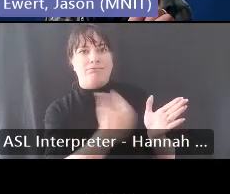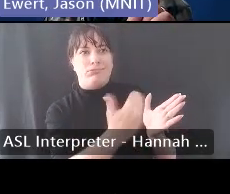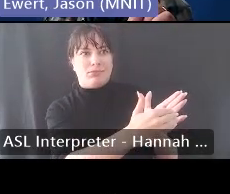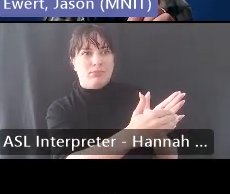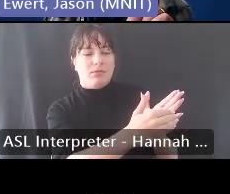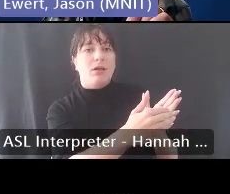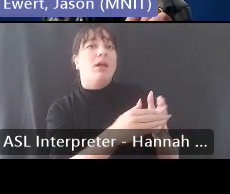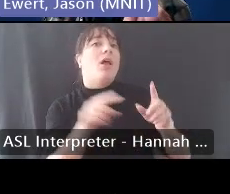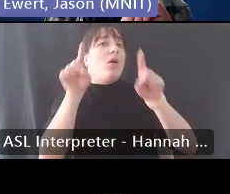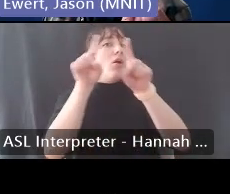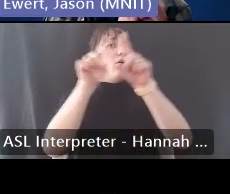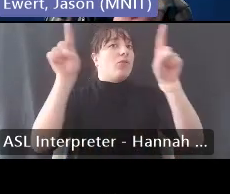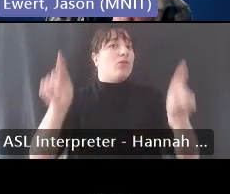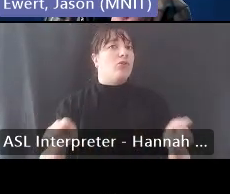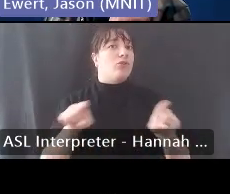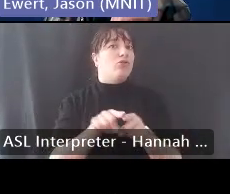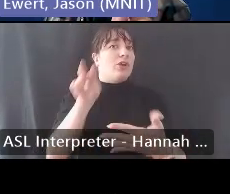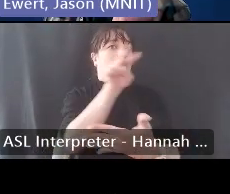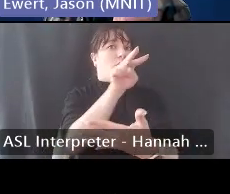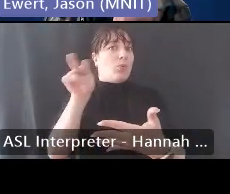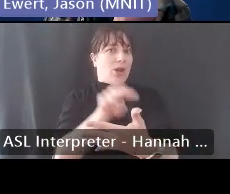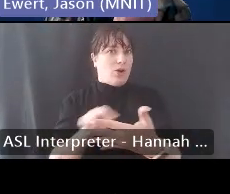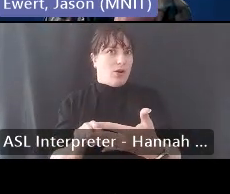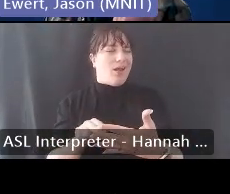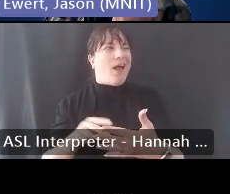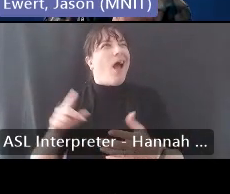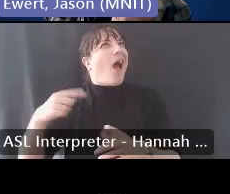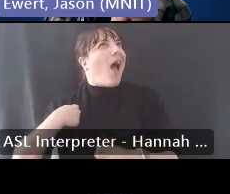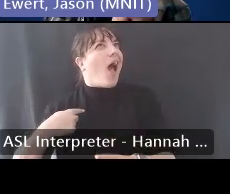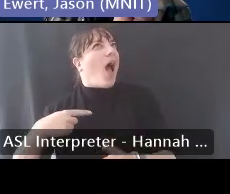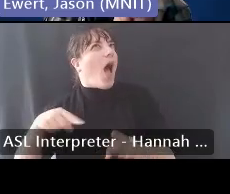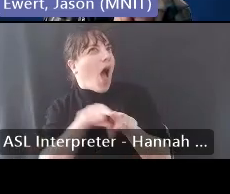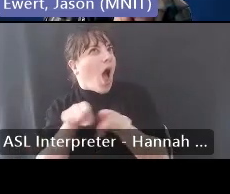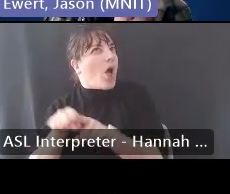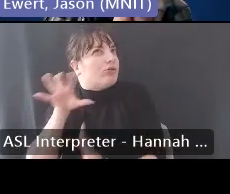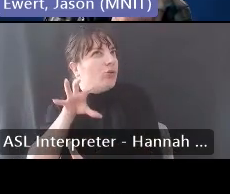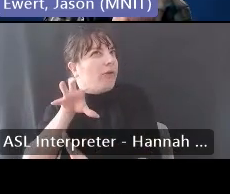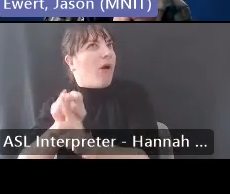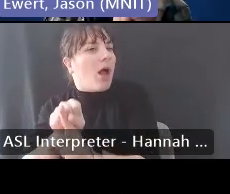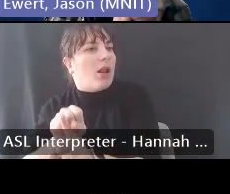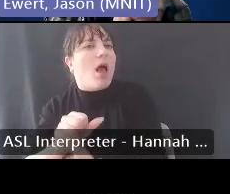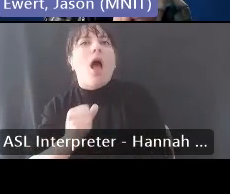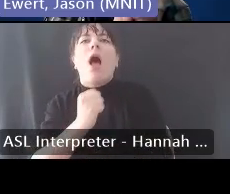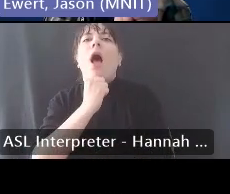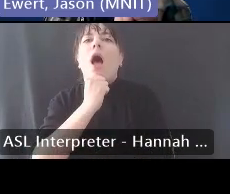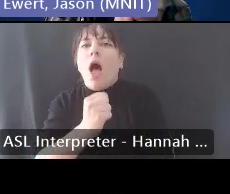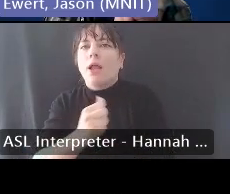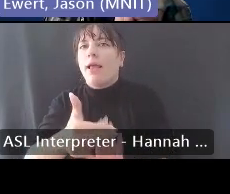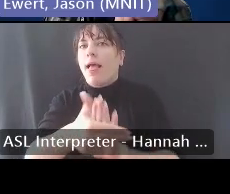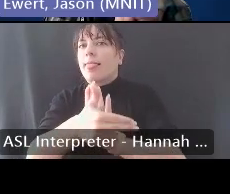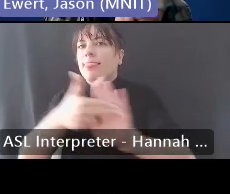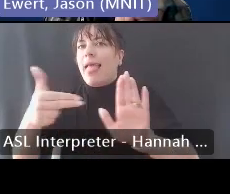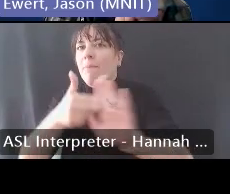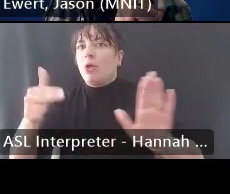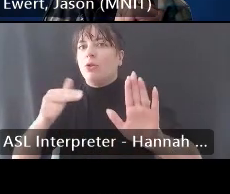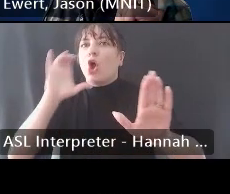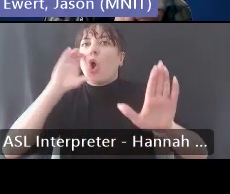It also said unlabeled graphic. I couldn't figure out why it would say that for a very long time.